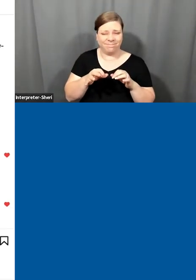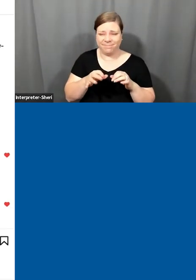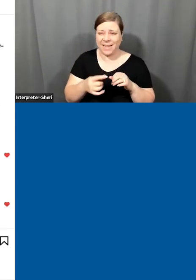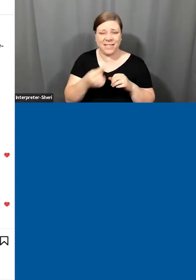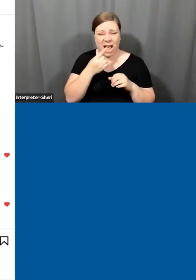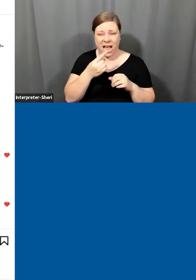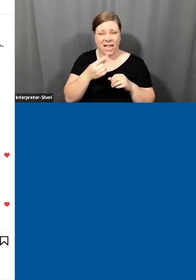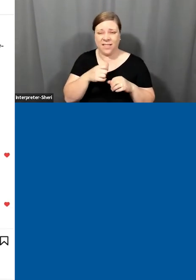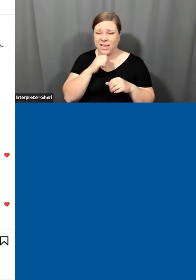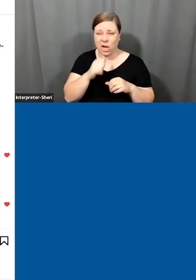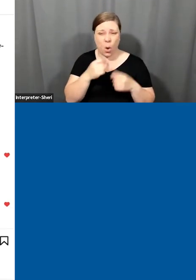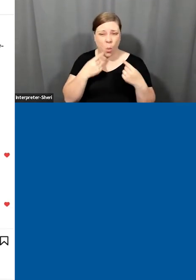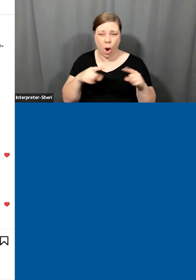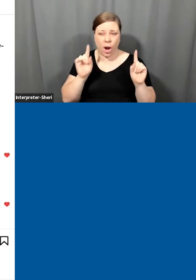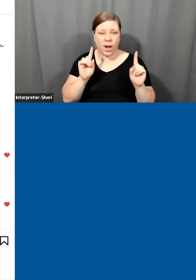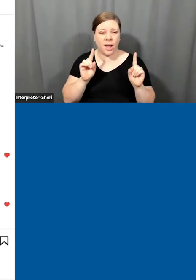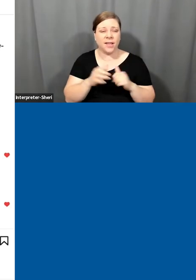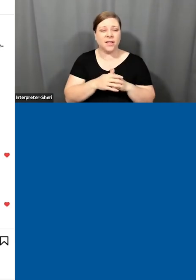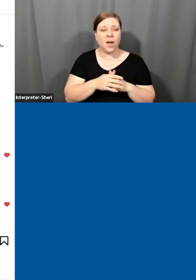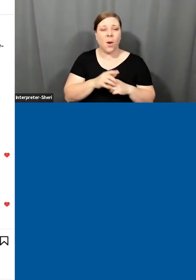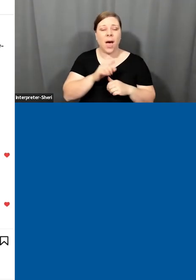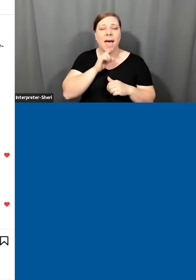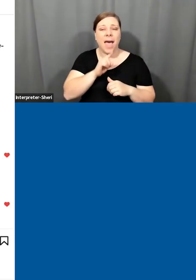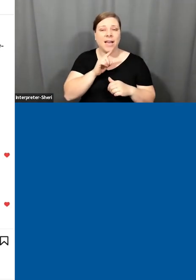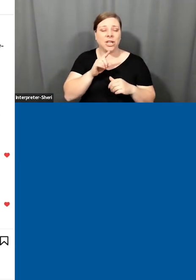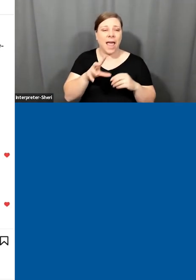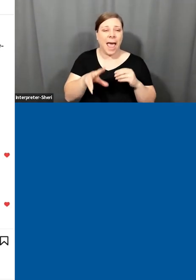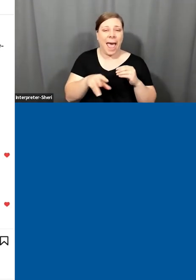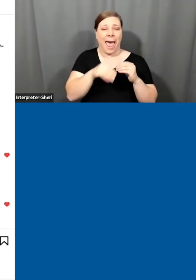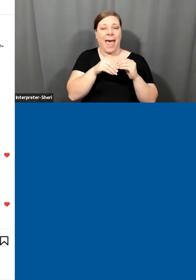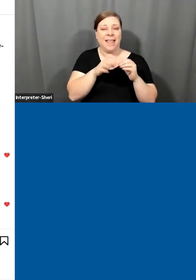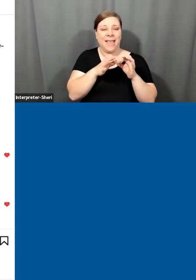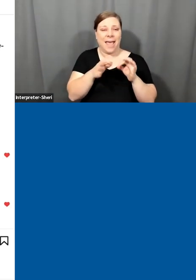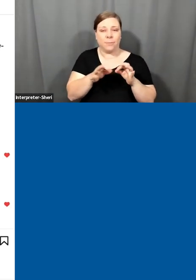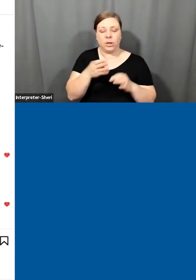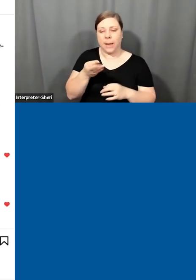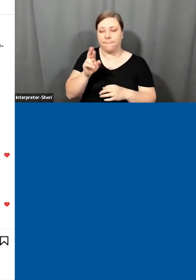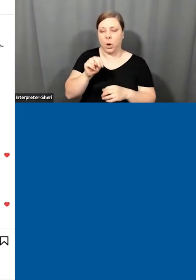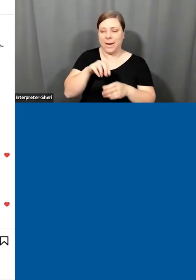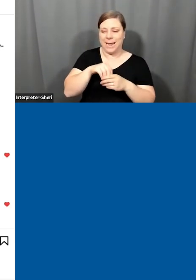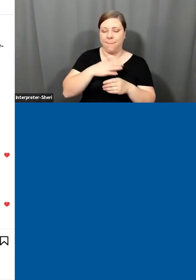and I actually burn the captions into my video as a backup. Since that's not accessible to screen readers,